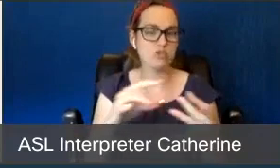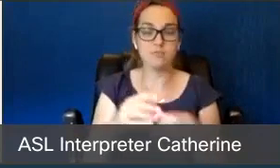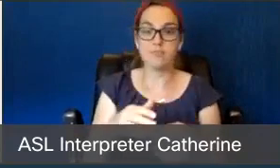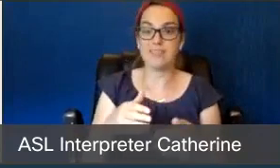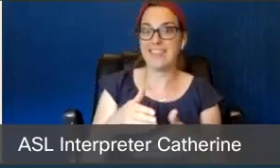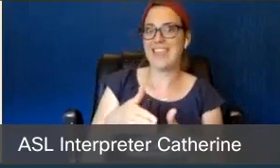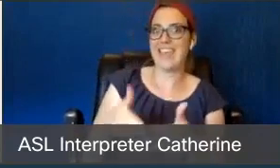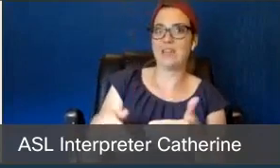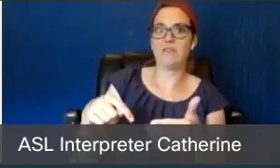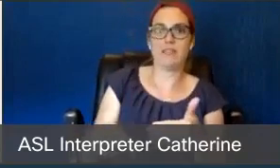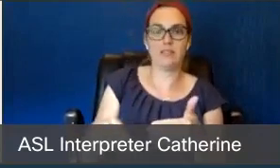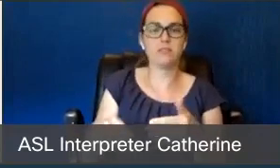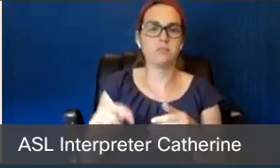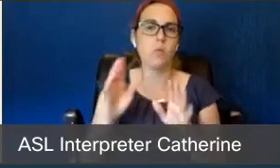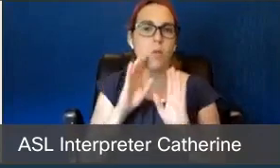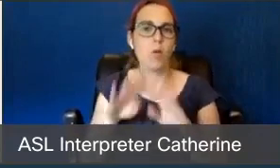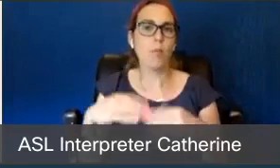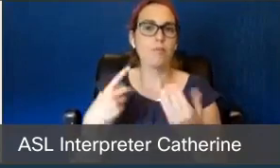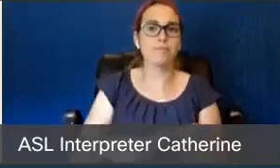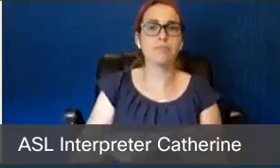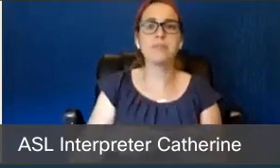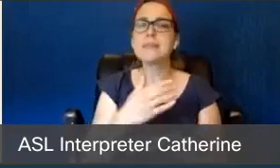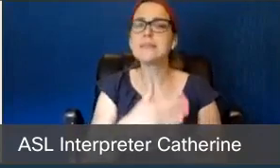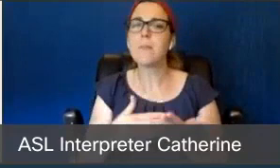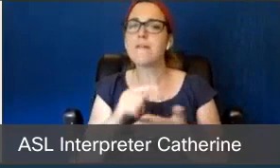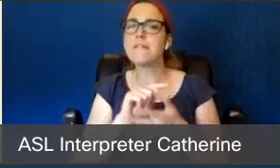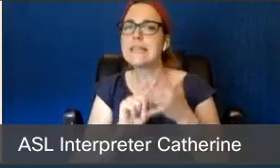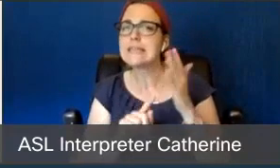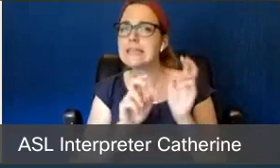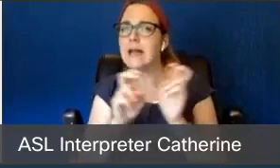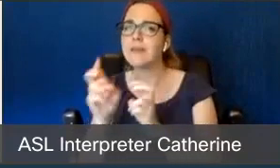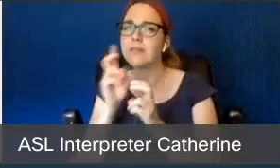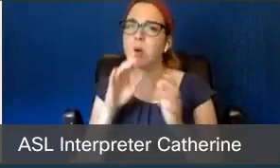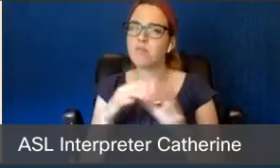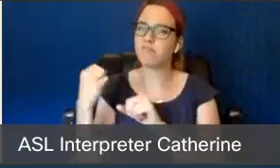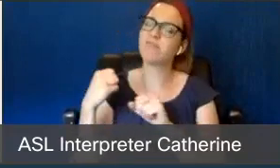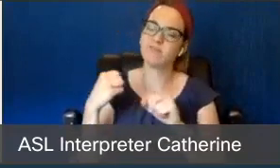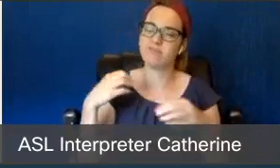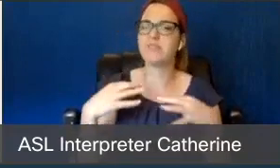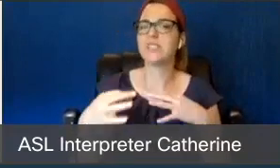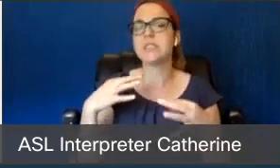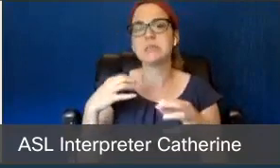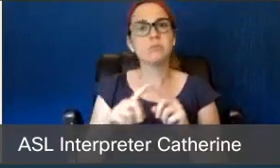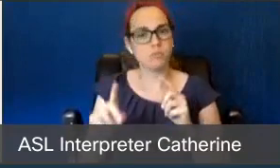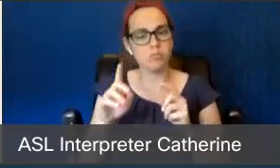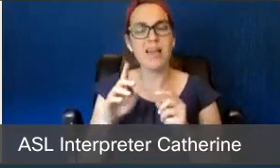So some things I may seem like I'm flying through but we're gonna make sure we have time for a meaningful and engaged dialogue at the end.